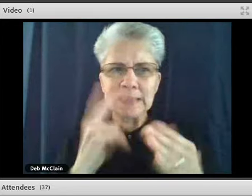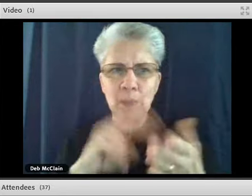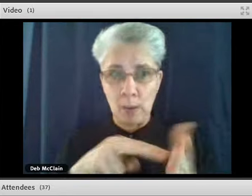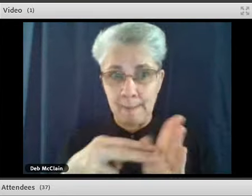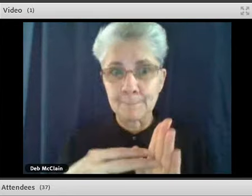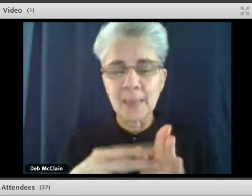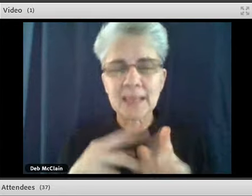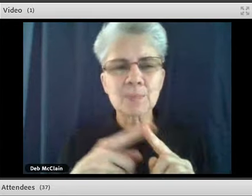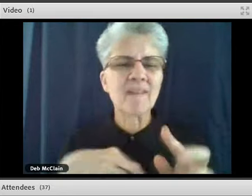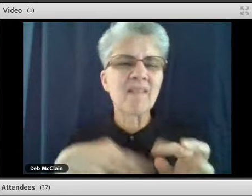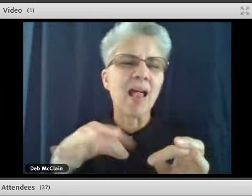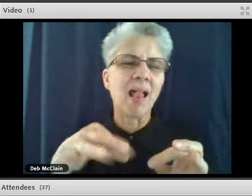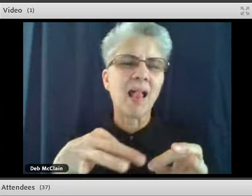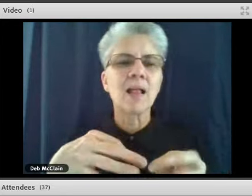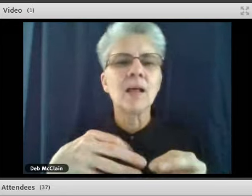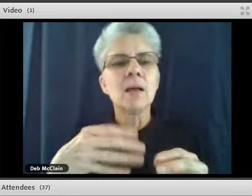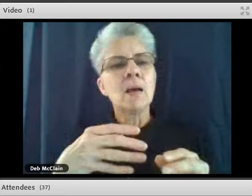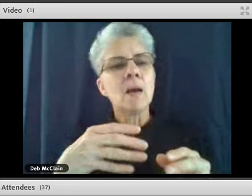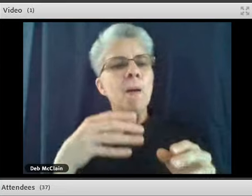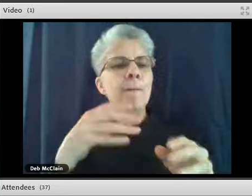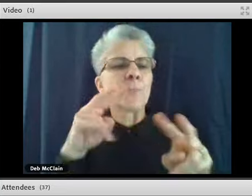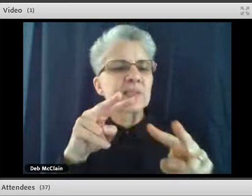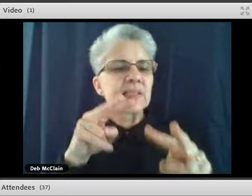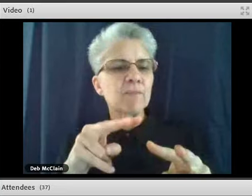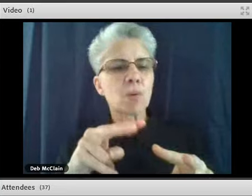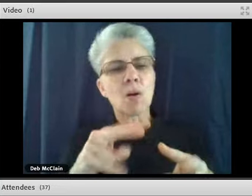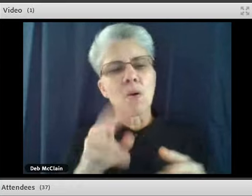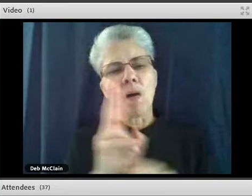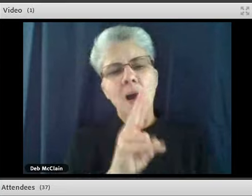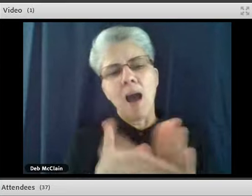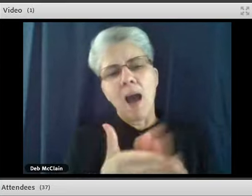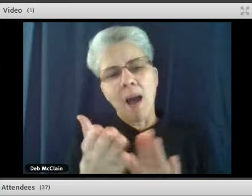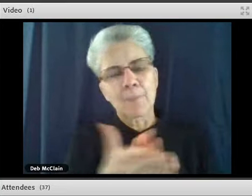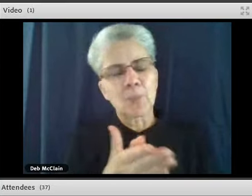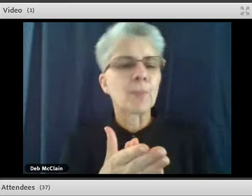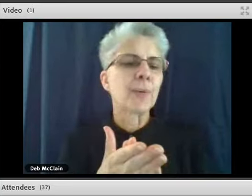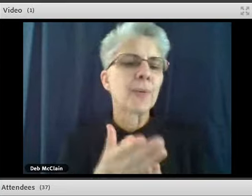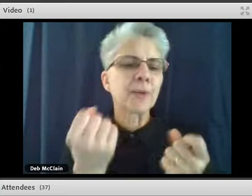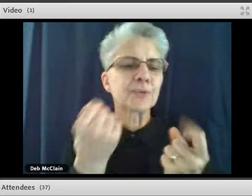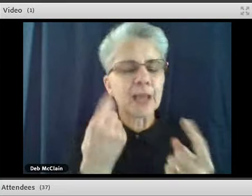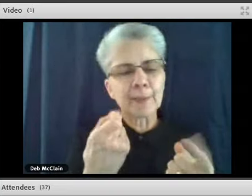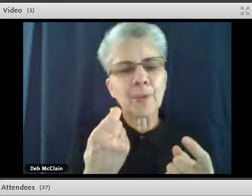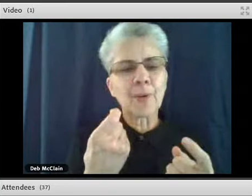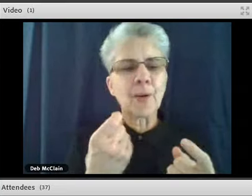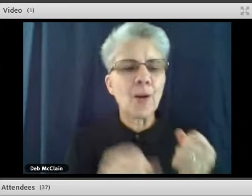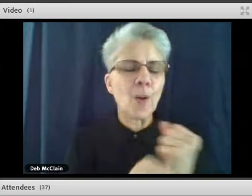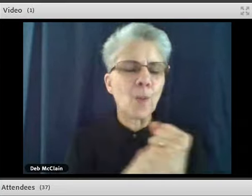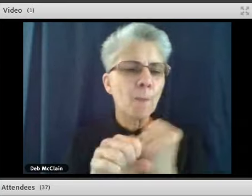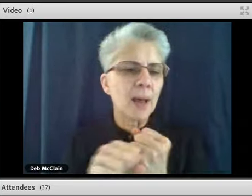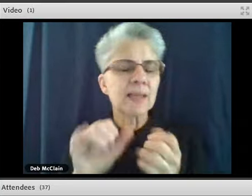you could see what this means. But if I just tell you perceivable, operable, understandable, and robust, that doesn't really give you